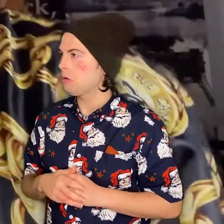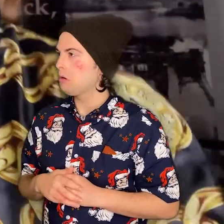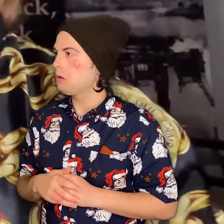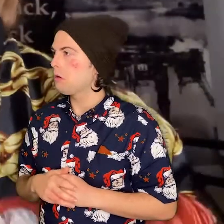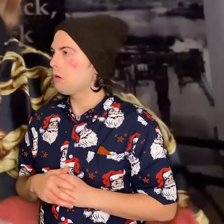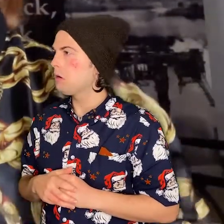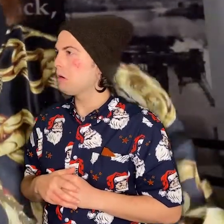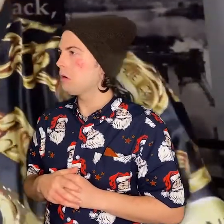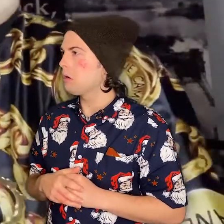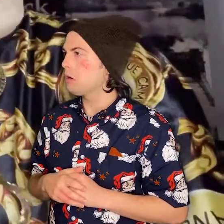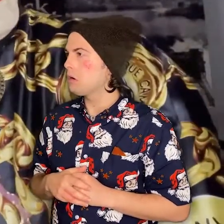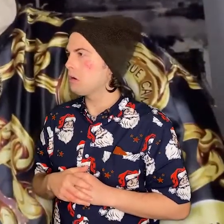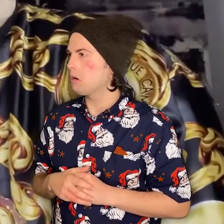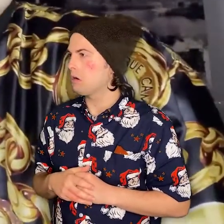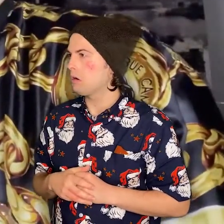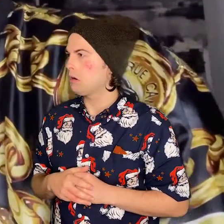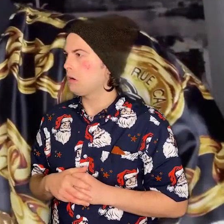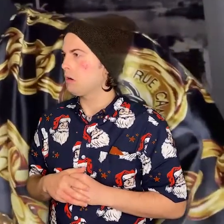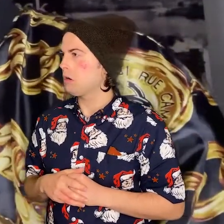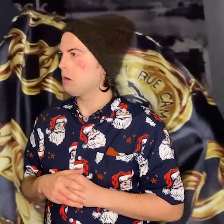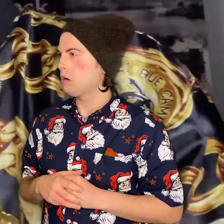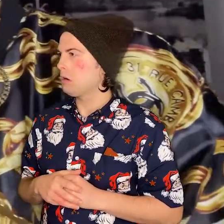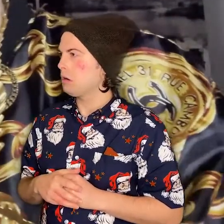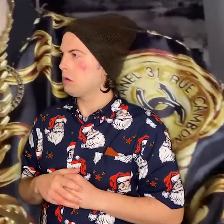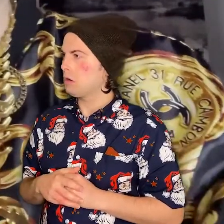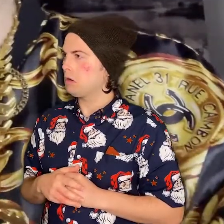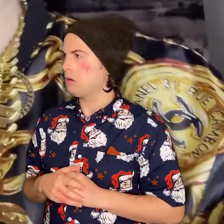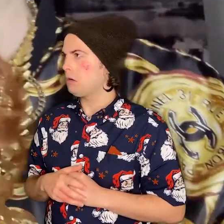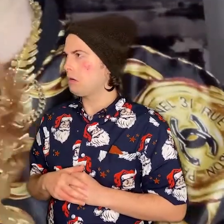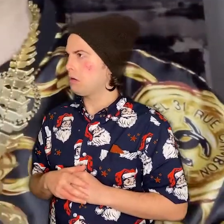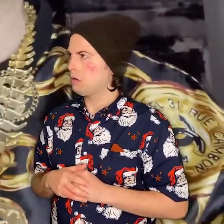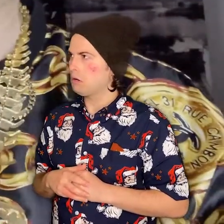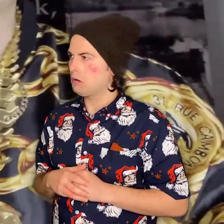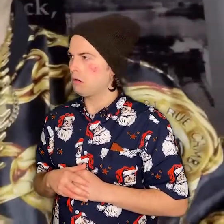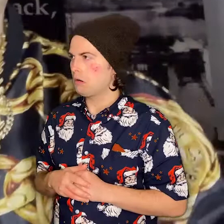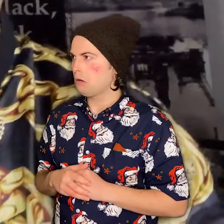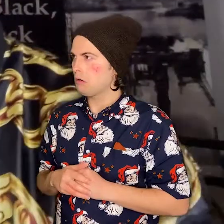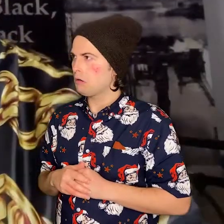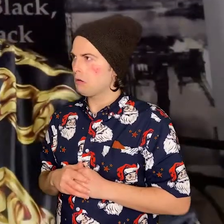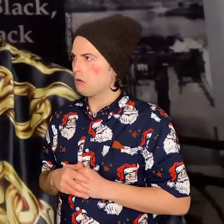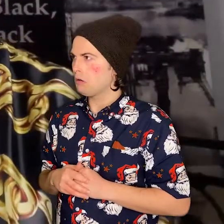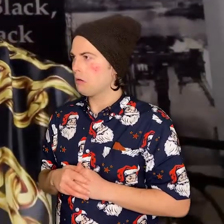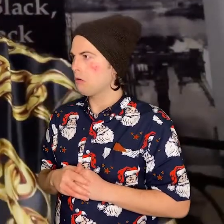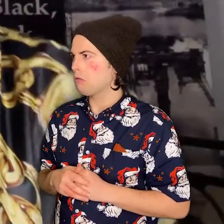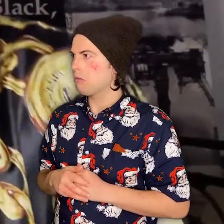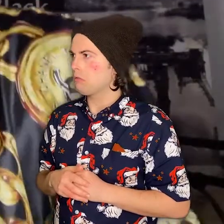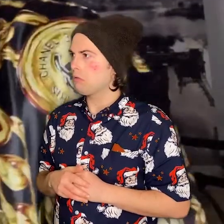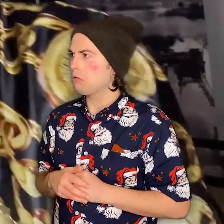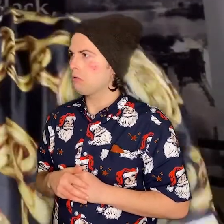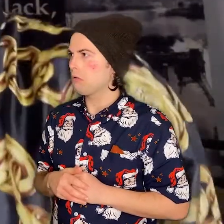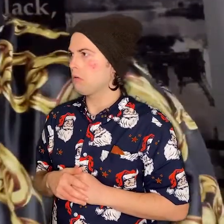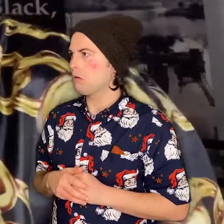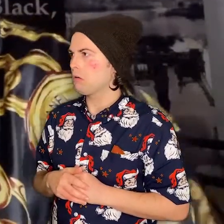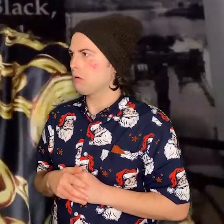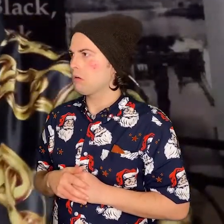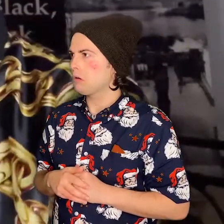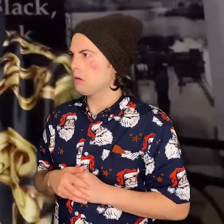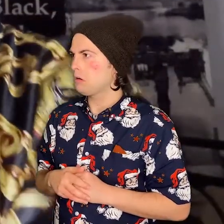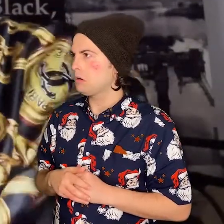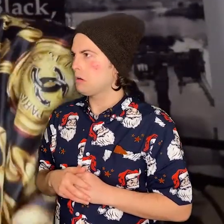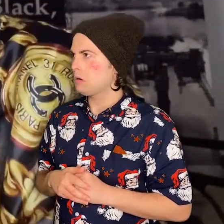So poor Brian is having to live with that tennents crazed mother of his.